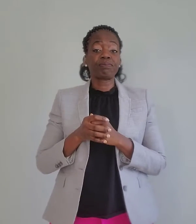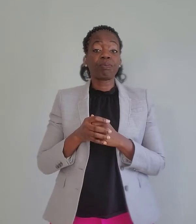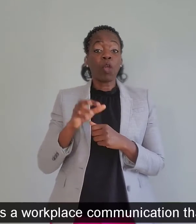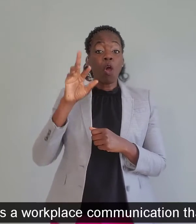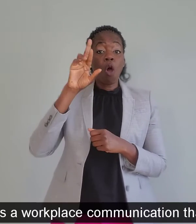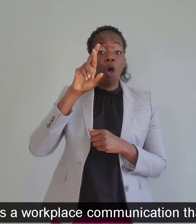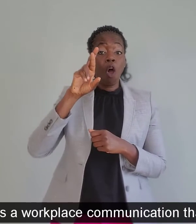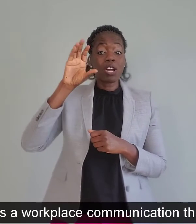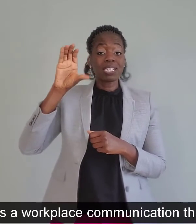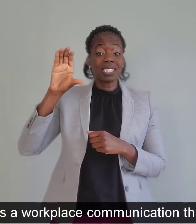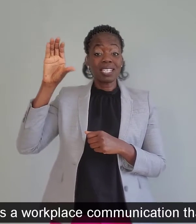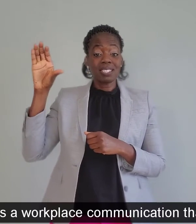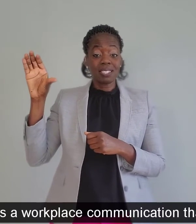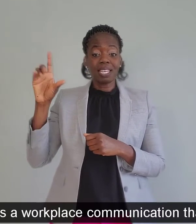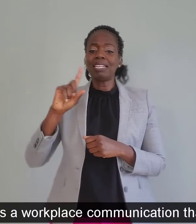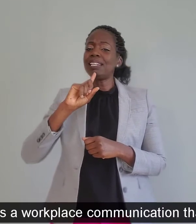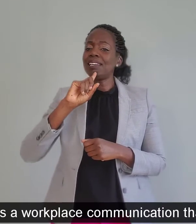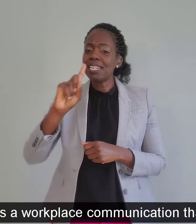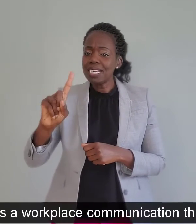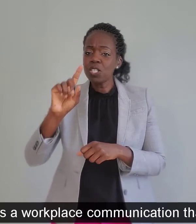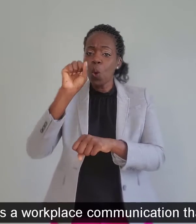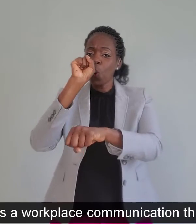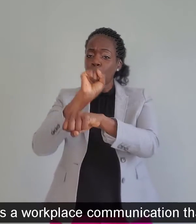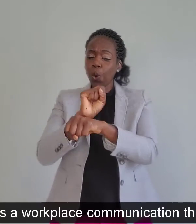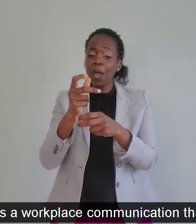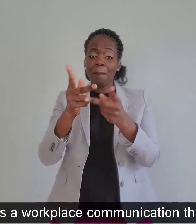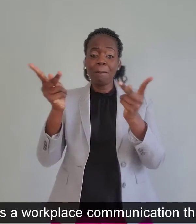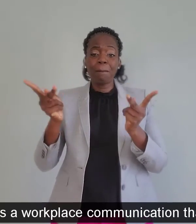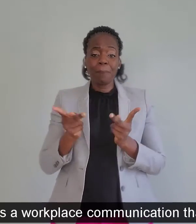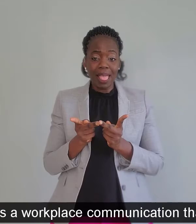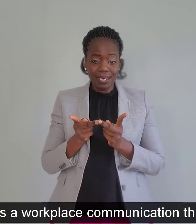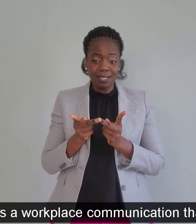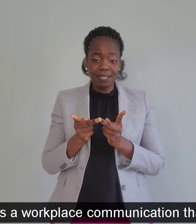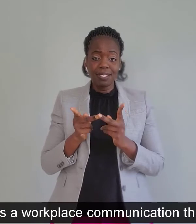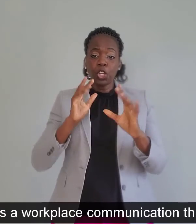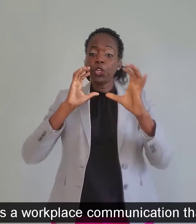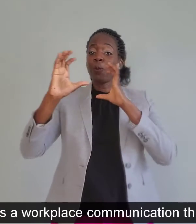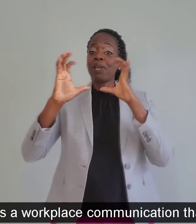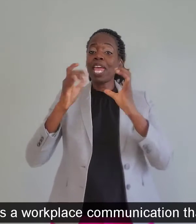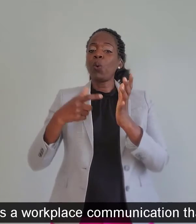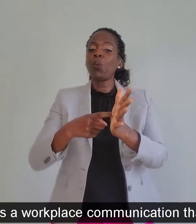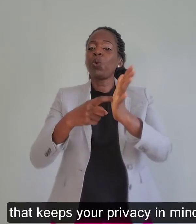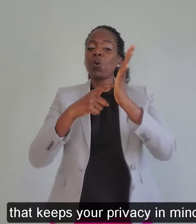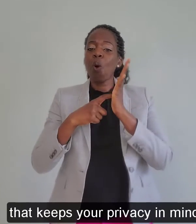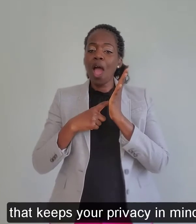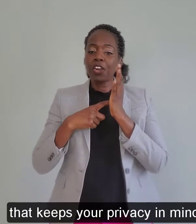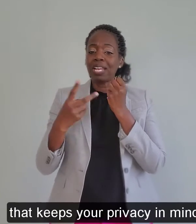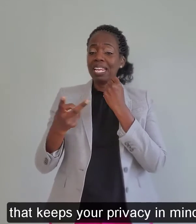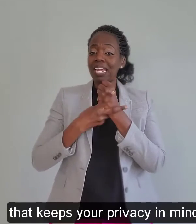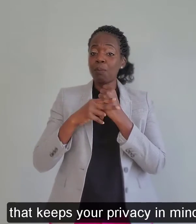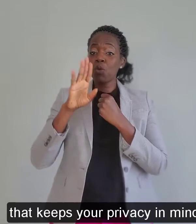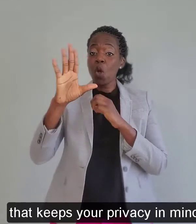RCC is a workplace communication that keeps that keeps your privacy in mind